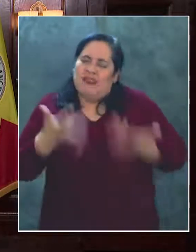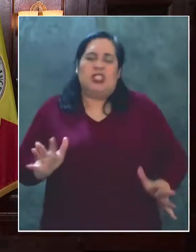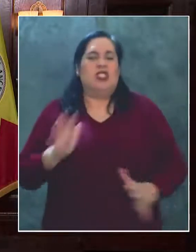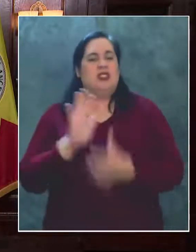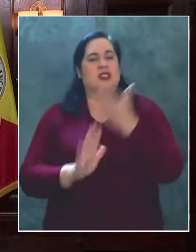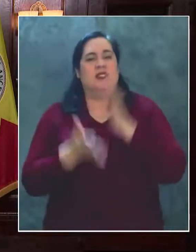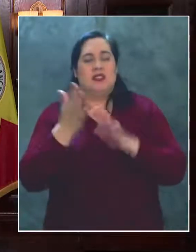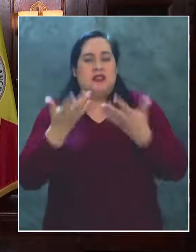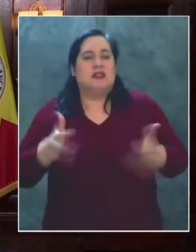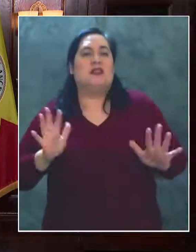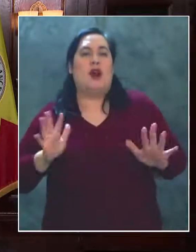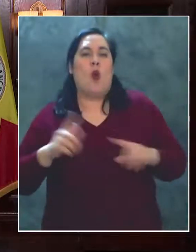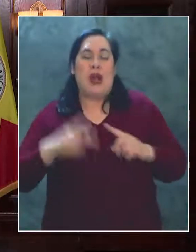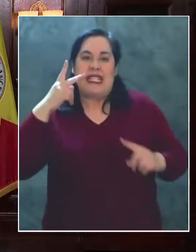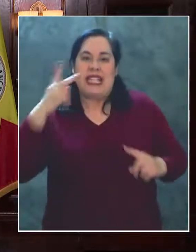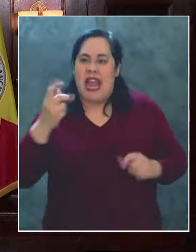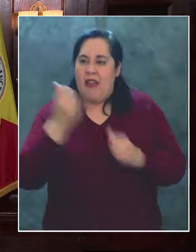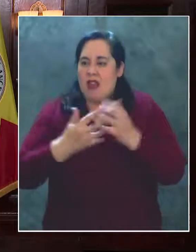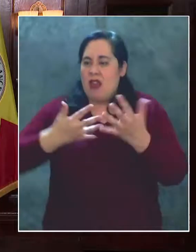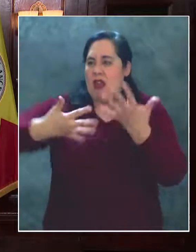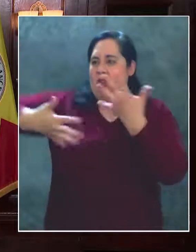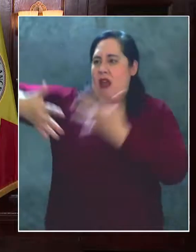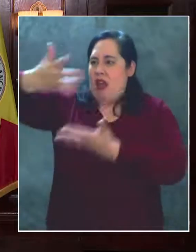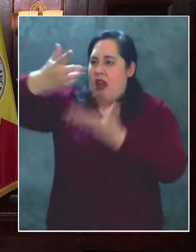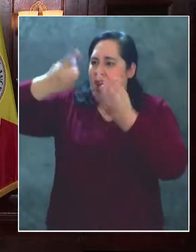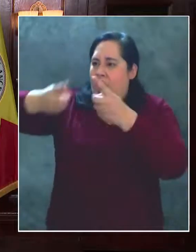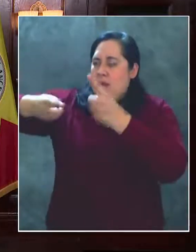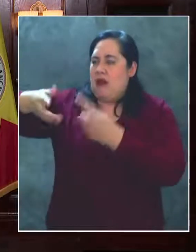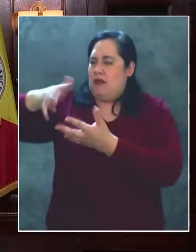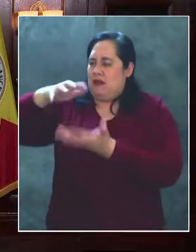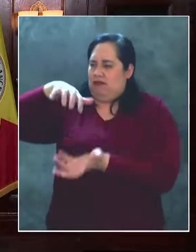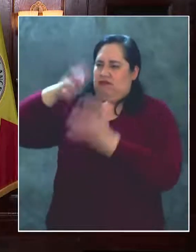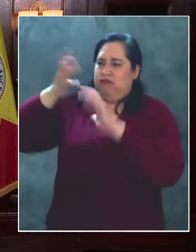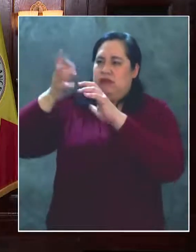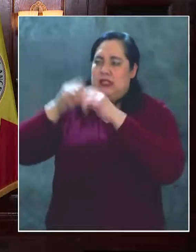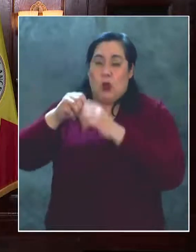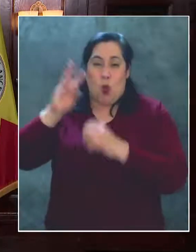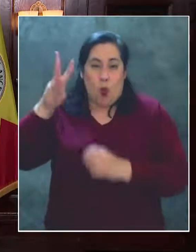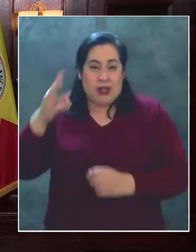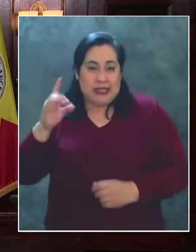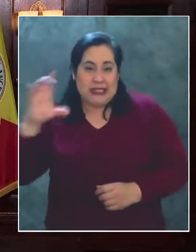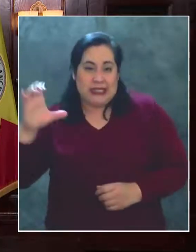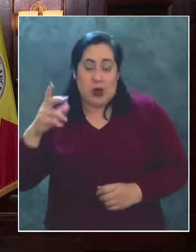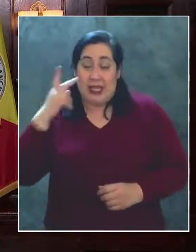BE DONE. WE HAVE SEEN EVERYTHING SWIRL AROUND US, THE CHANGING OF A GOVERNMENT COMING IN.